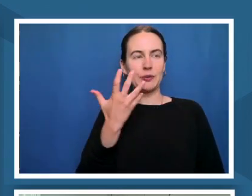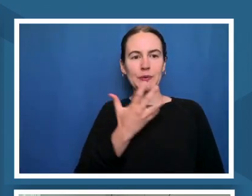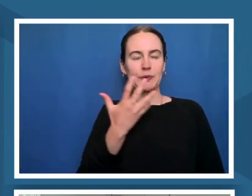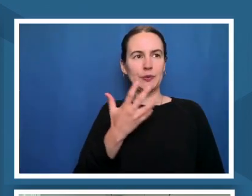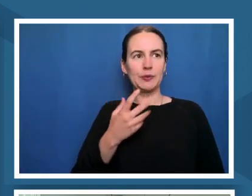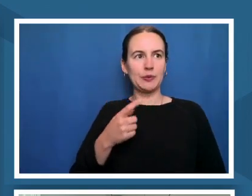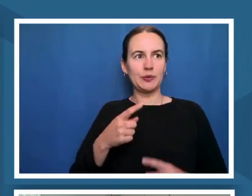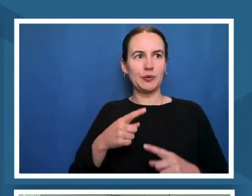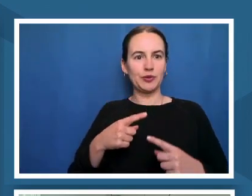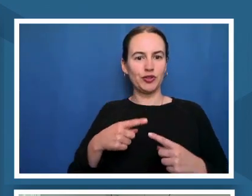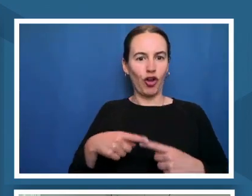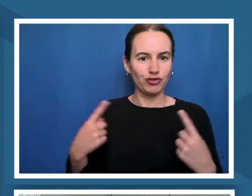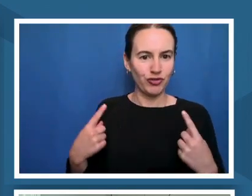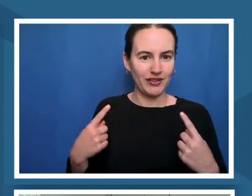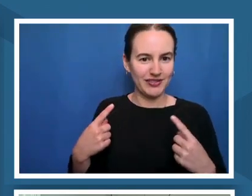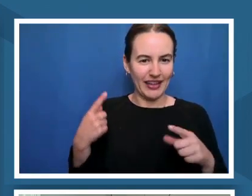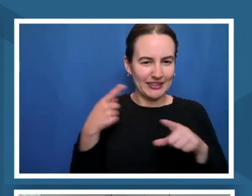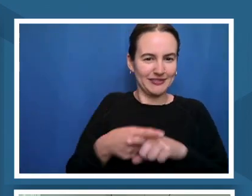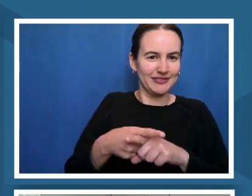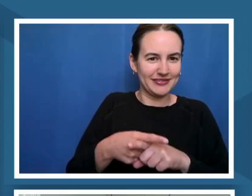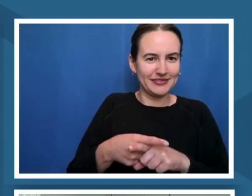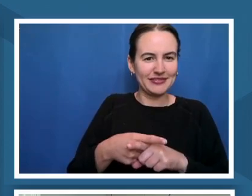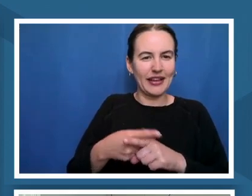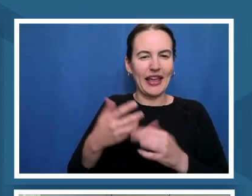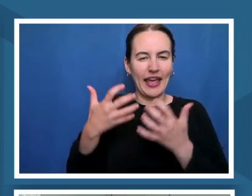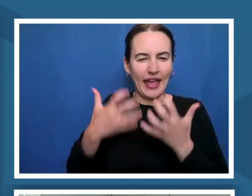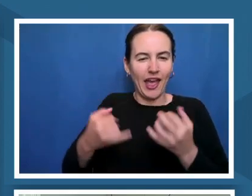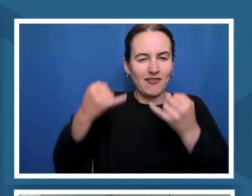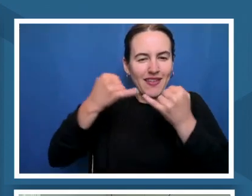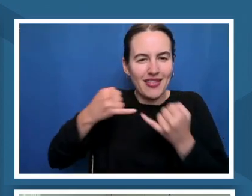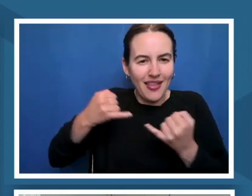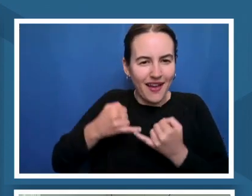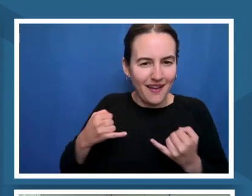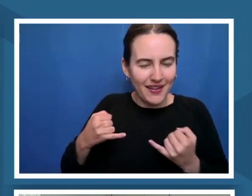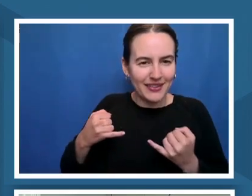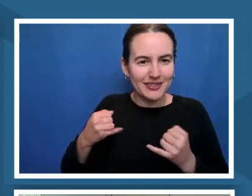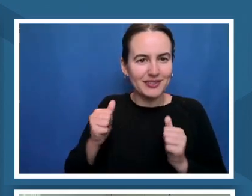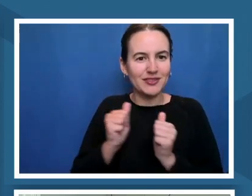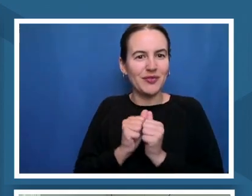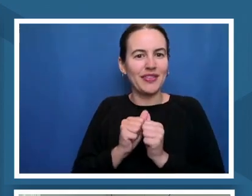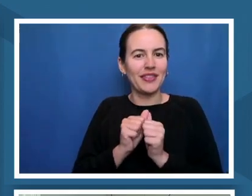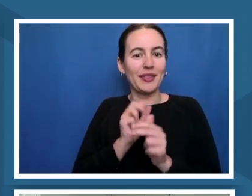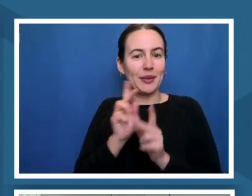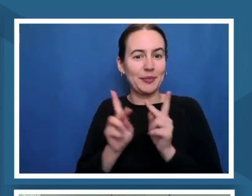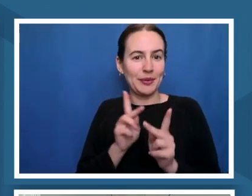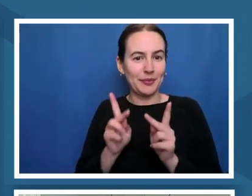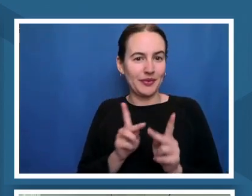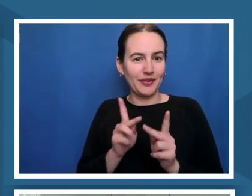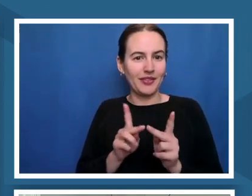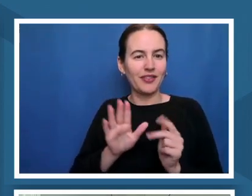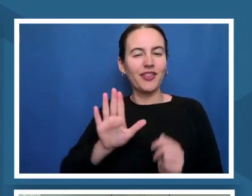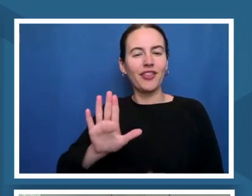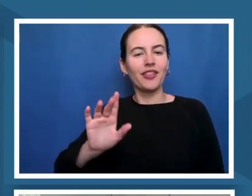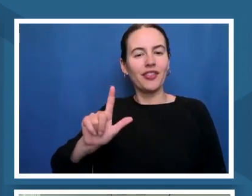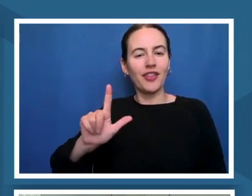there's really heavy lines around the figures in particular legs